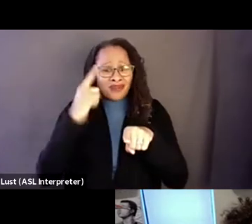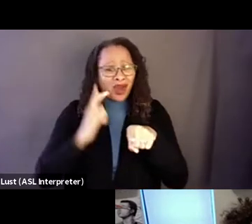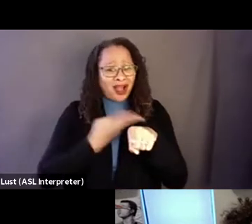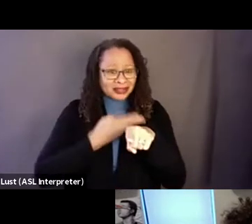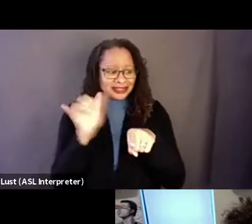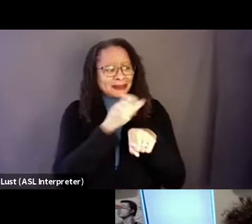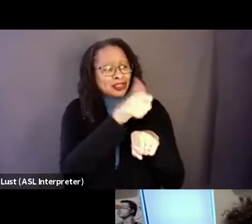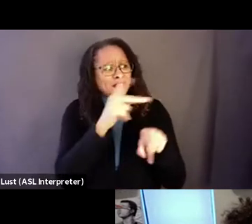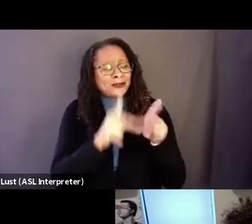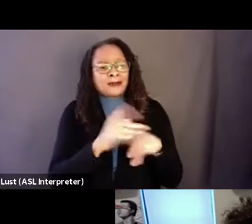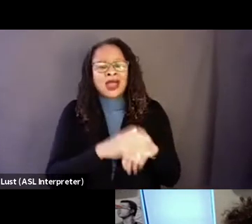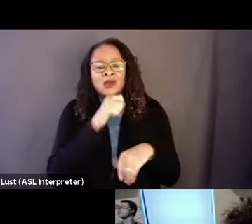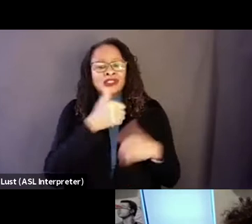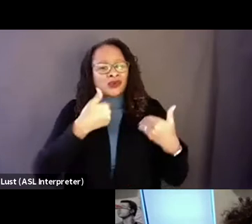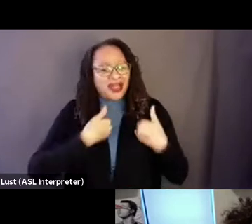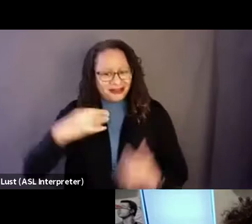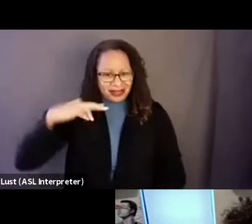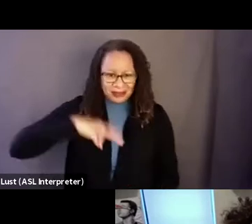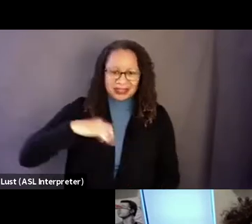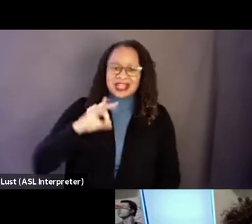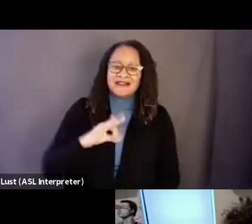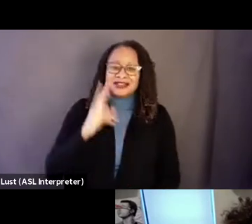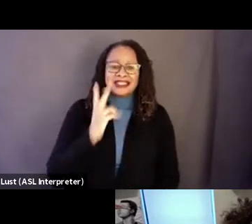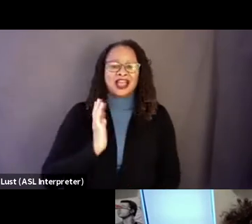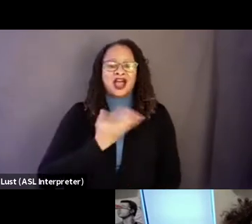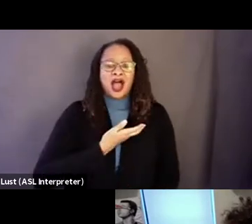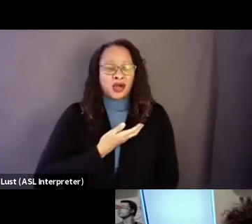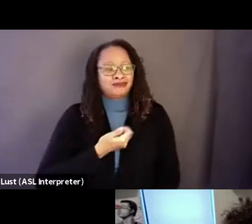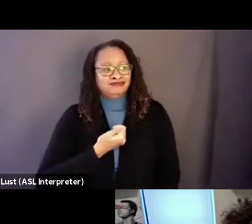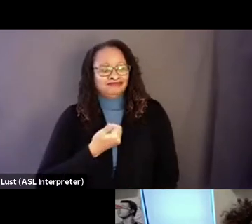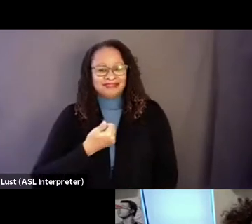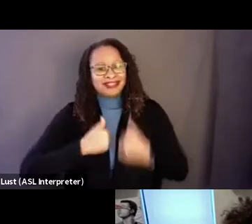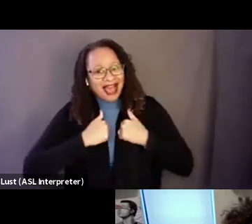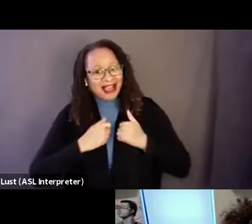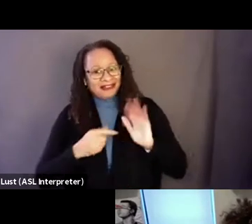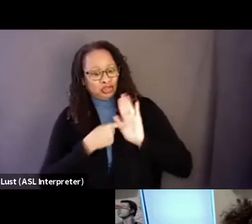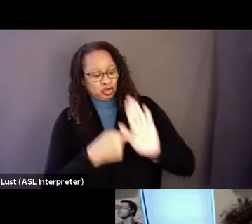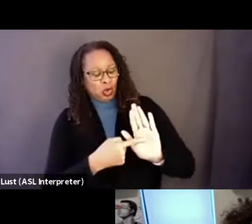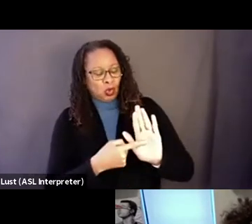We just don't have the benefit of seeing ourselves portrayed in that way that often.